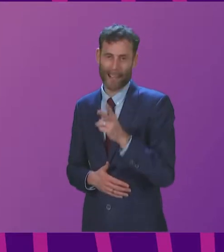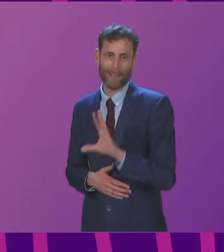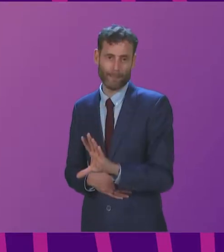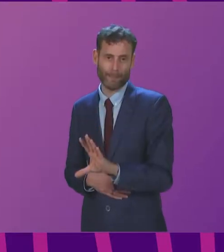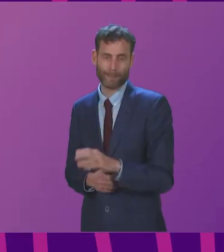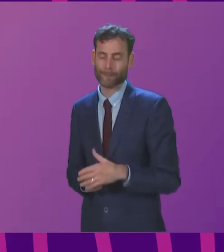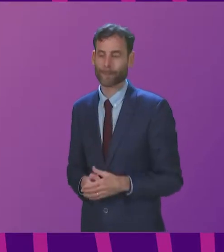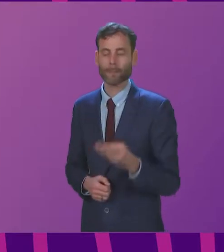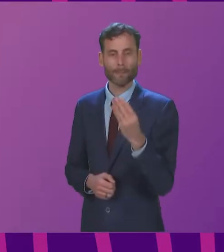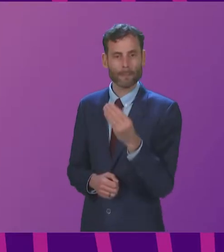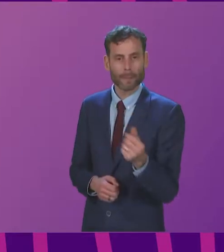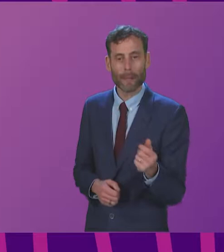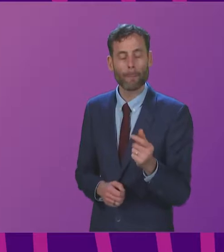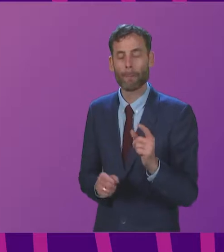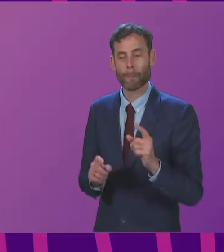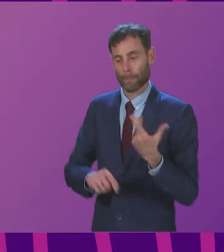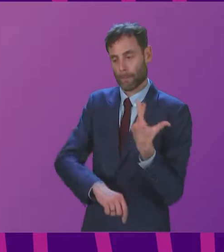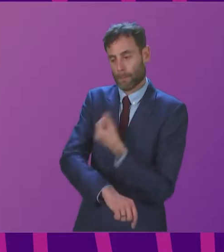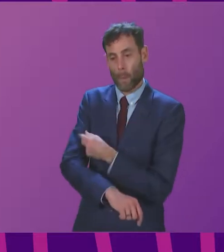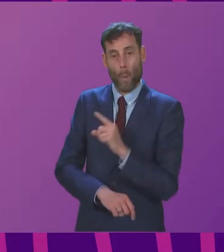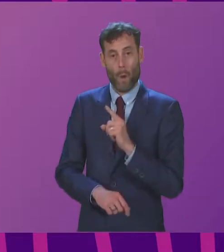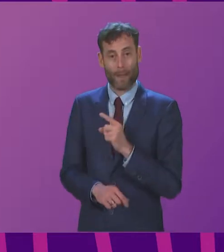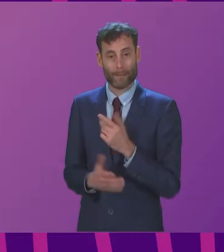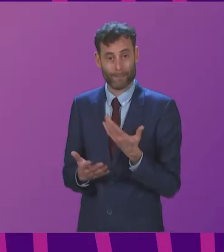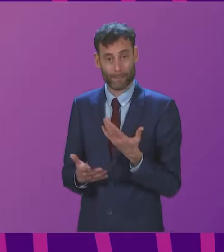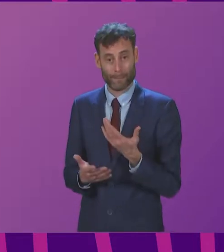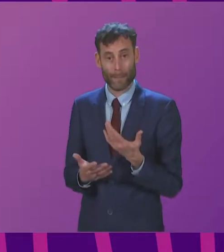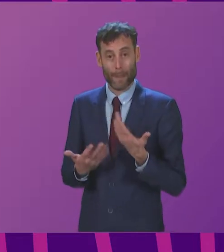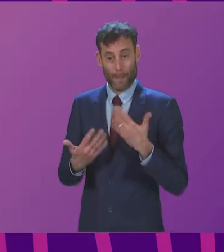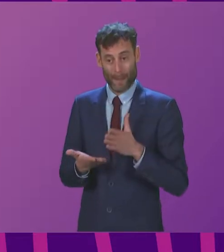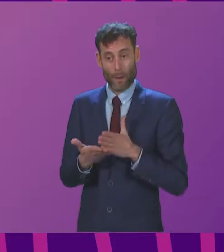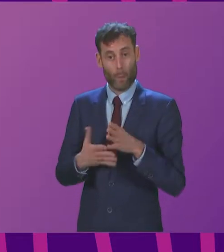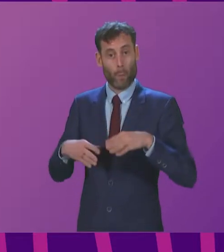people who are not yet vaccinated because they have recently had Covid. As we know,